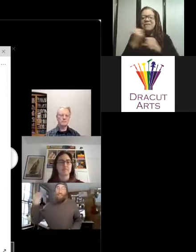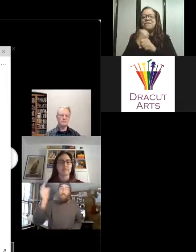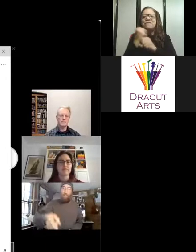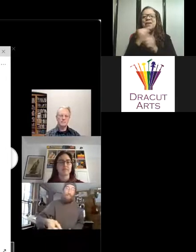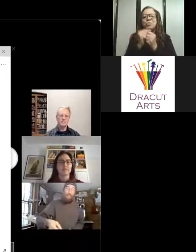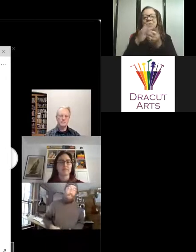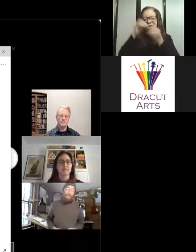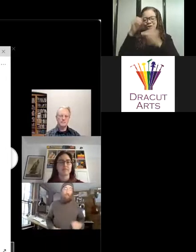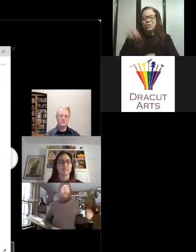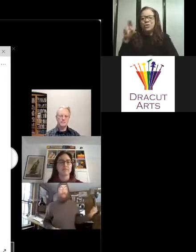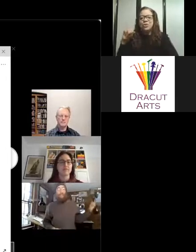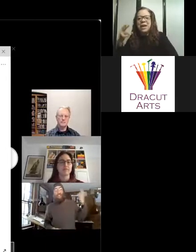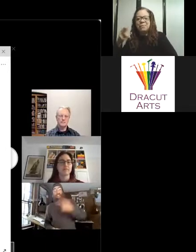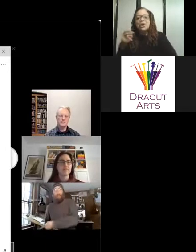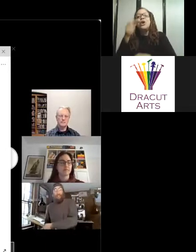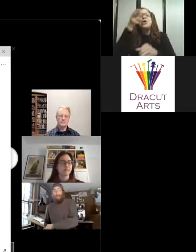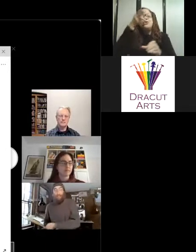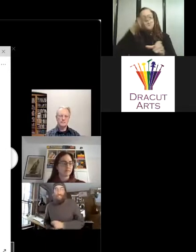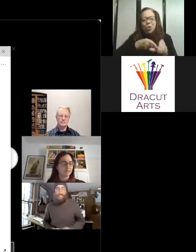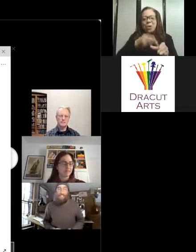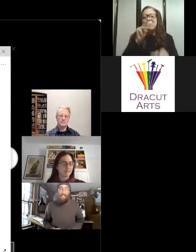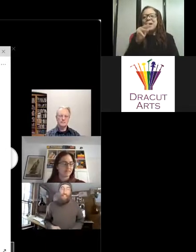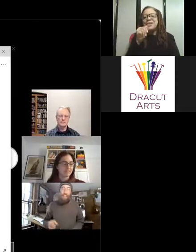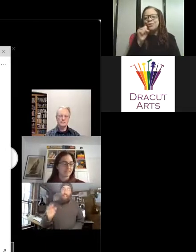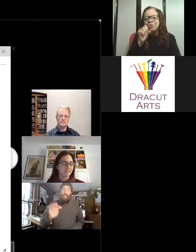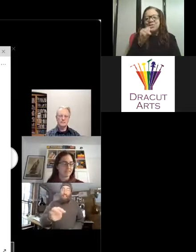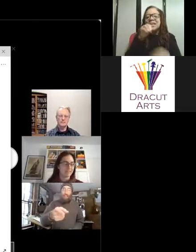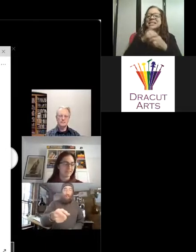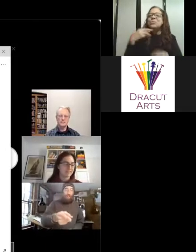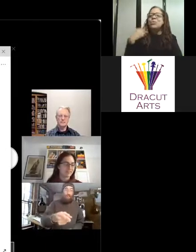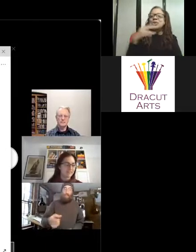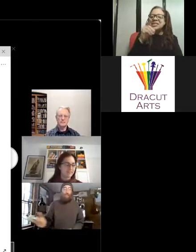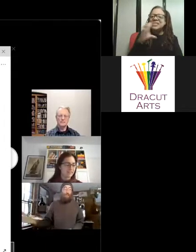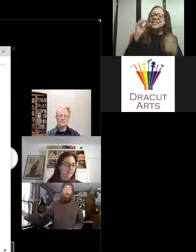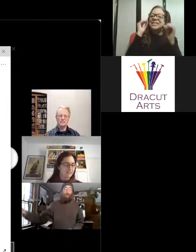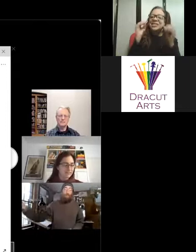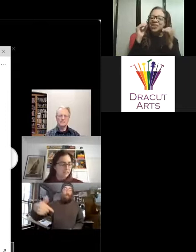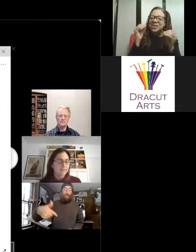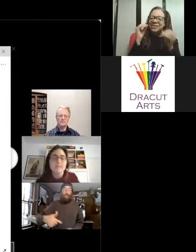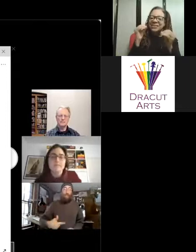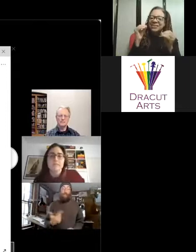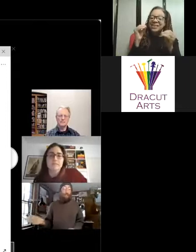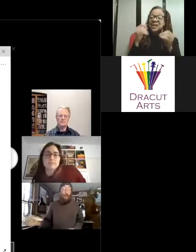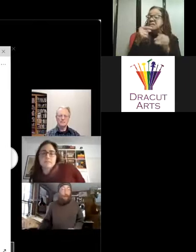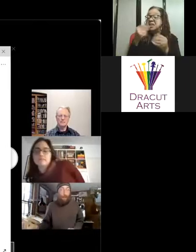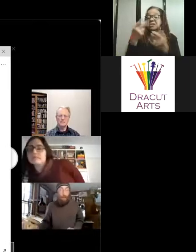joins a Massachusetts regiment, ends up down in Washington D.C. These fellows could have come from Virginia, they could have come from Maryland.